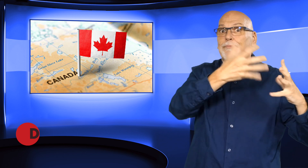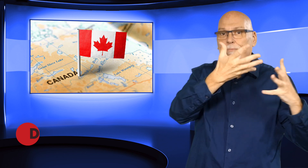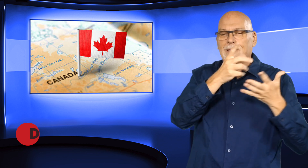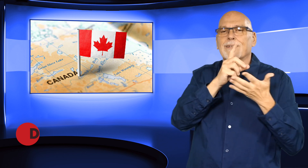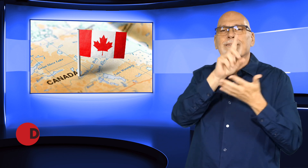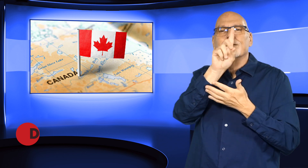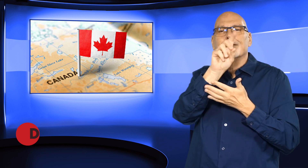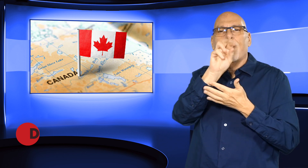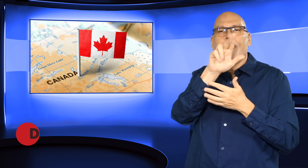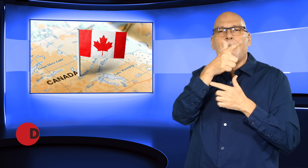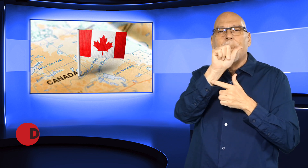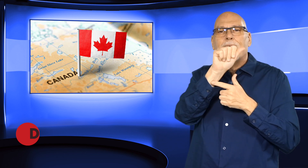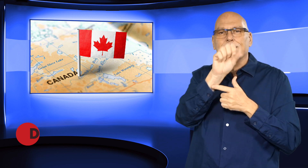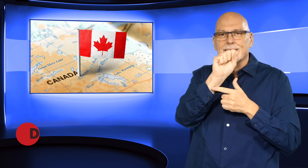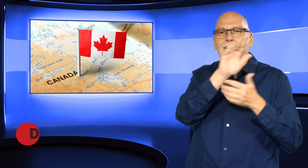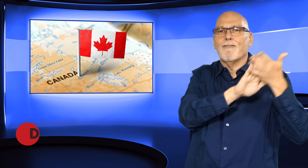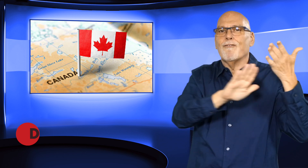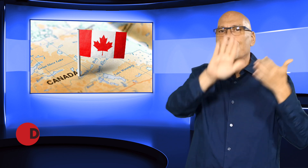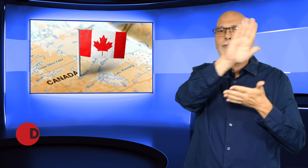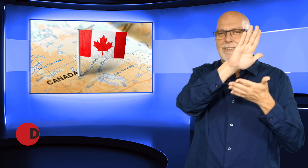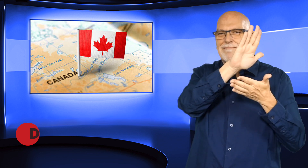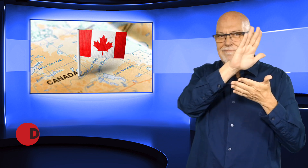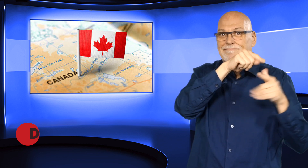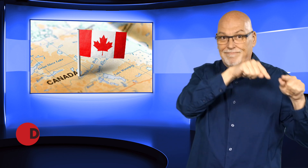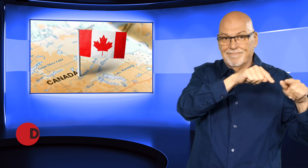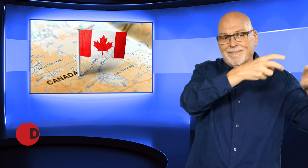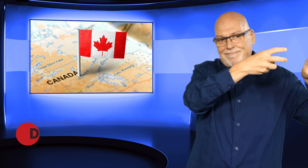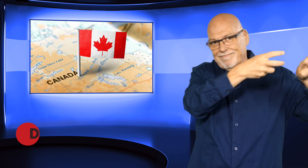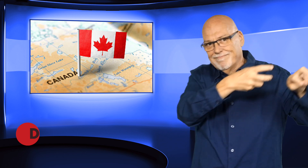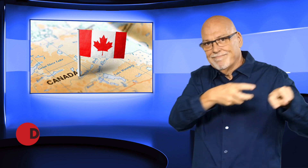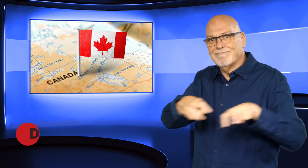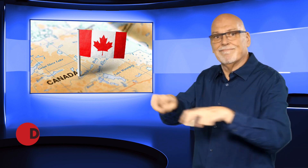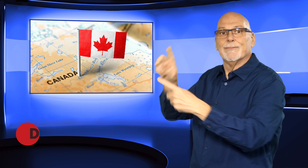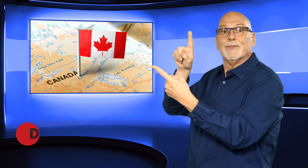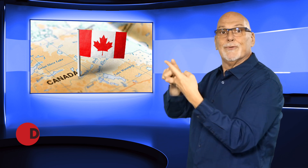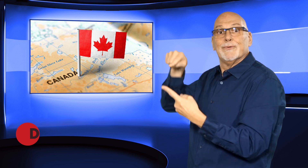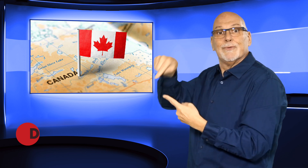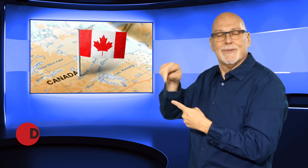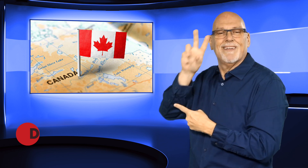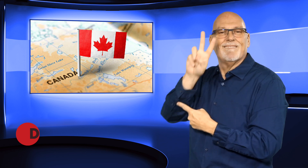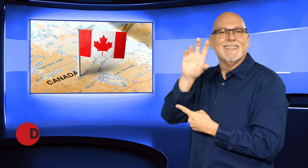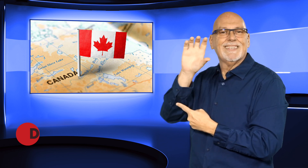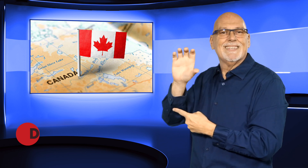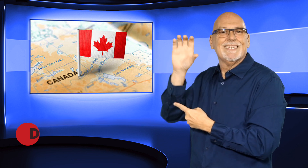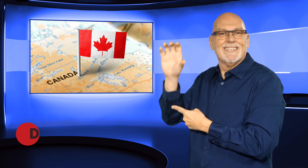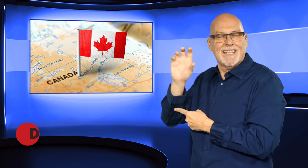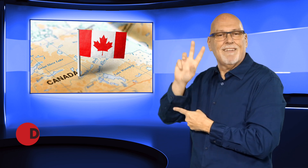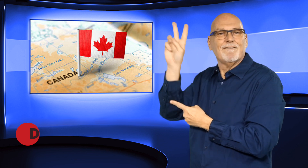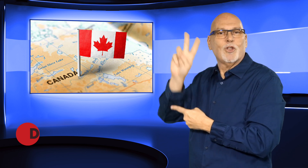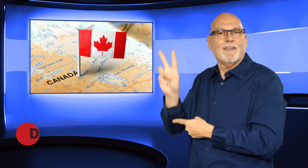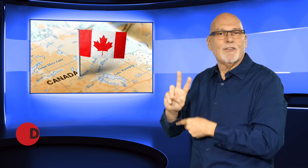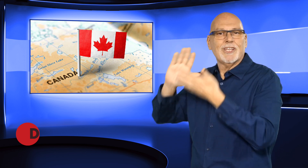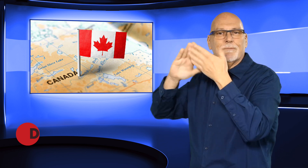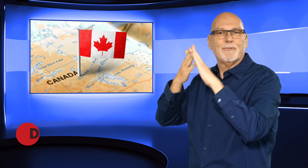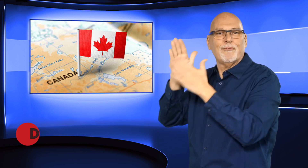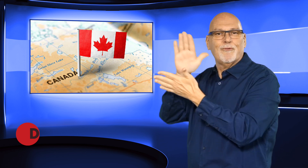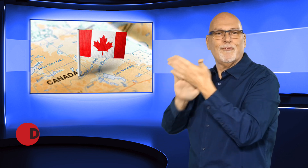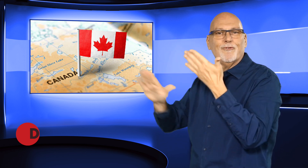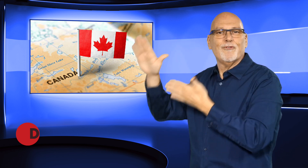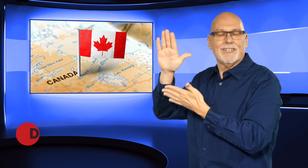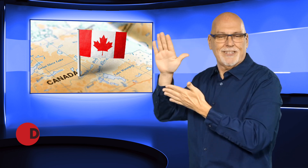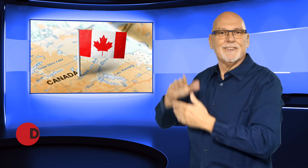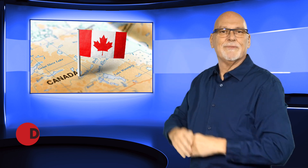from Douglas College to Vancouver Community College.